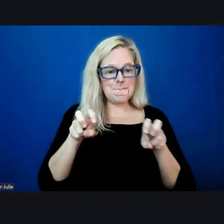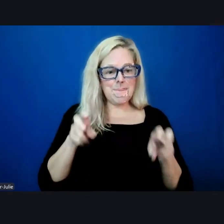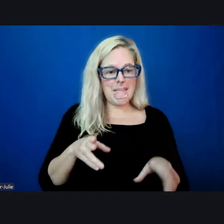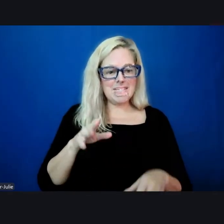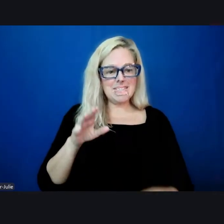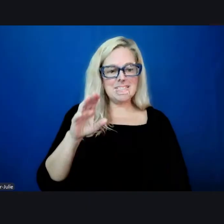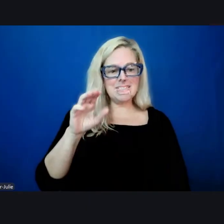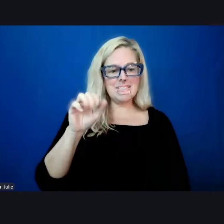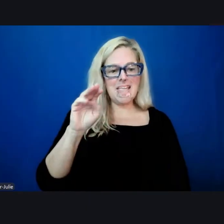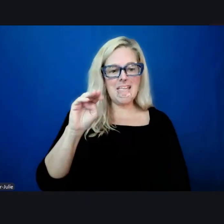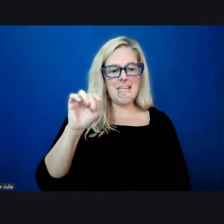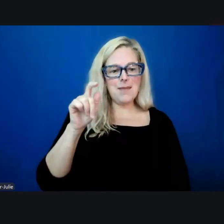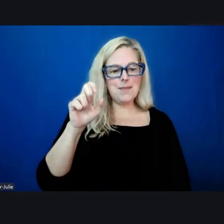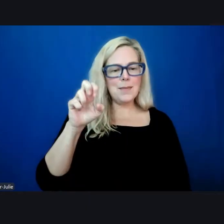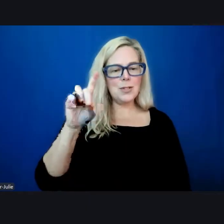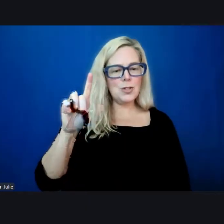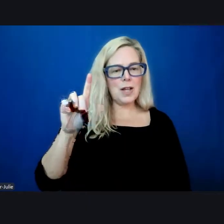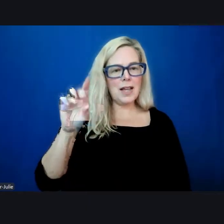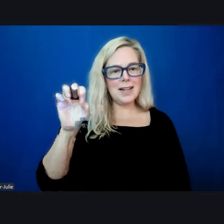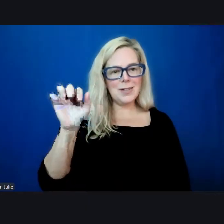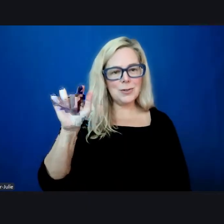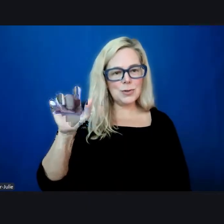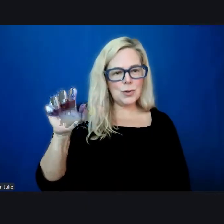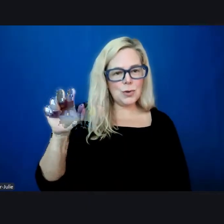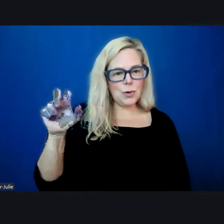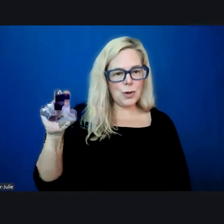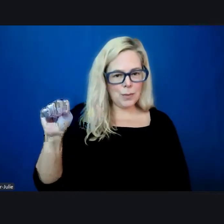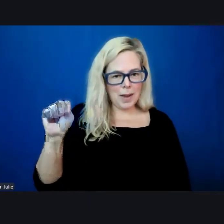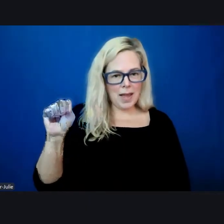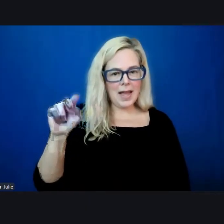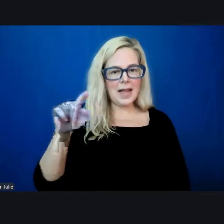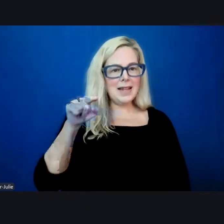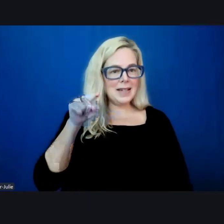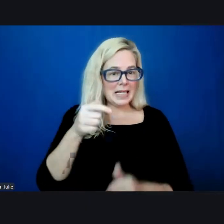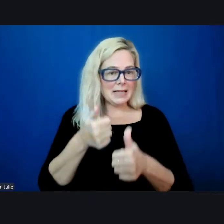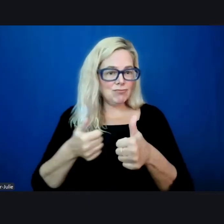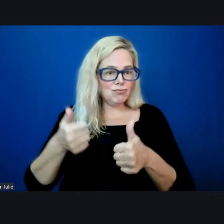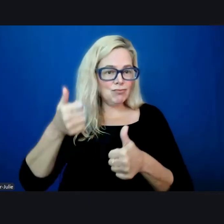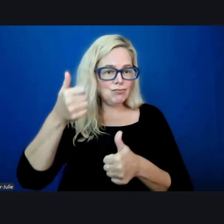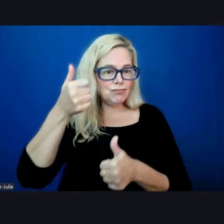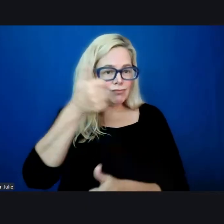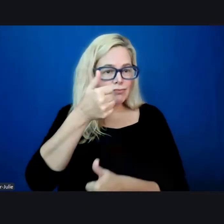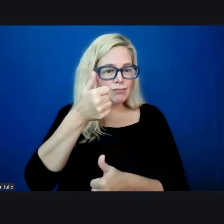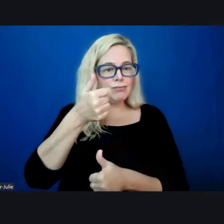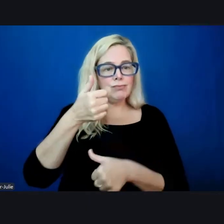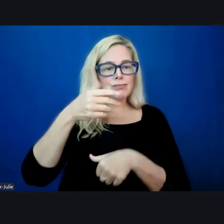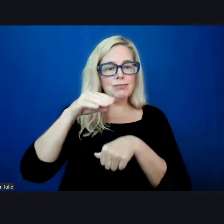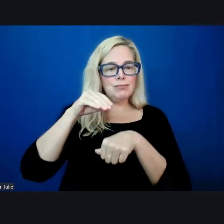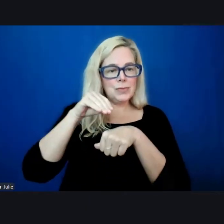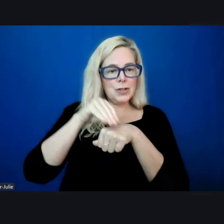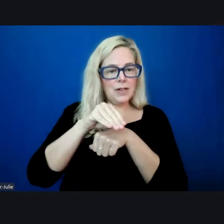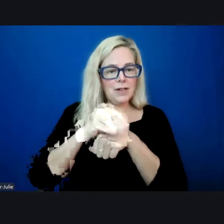a senior attorney and adviser at the National Council on Disability uh an independent federal